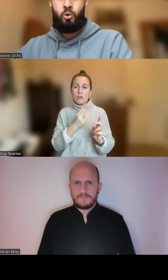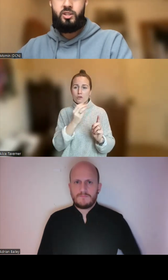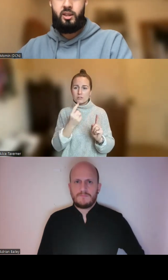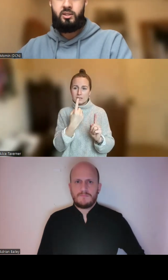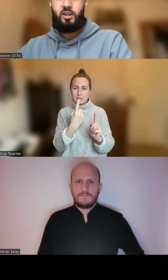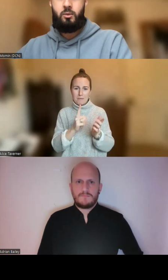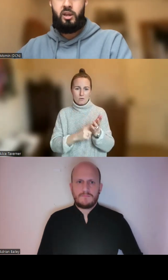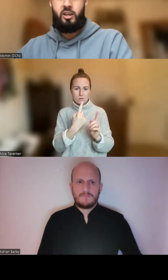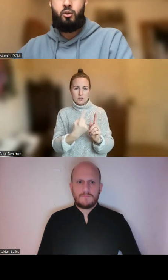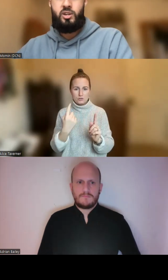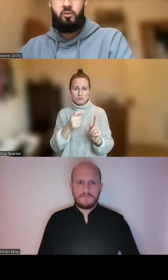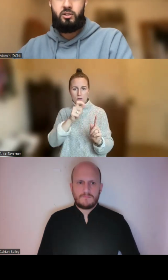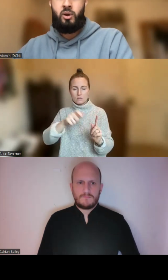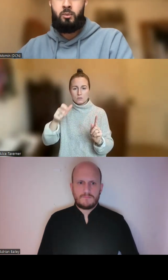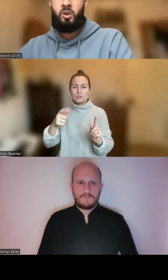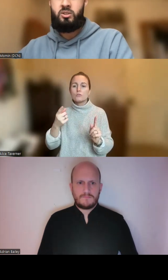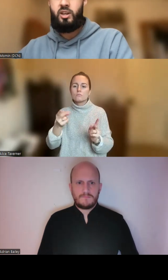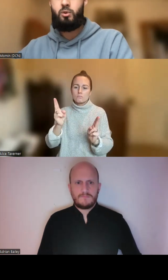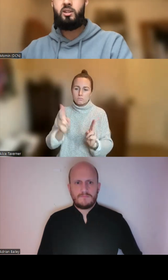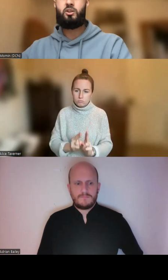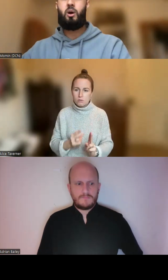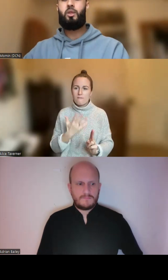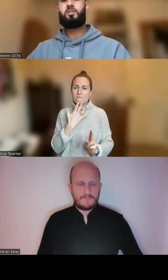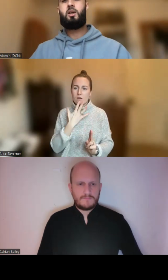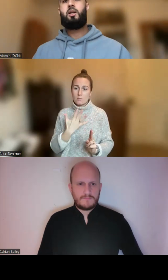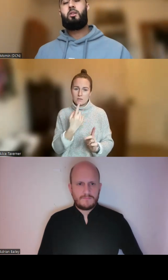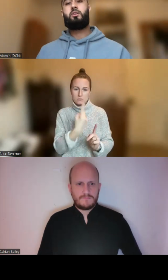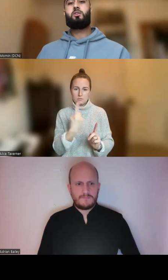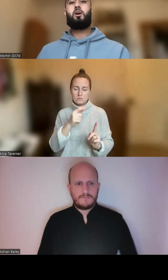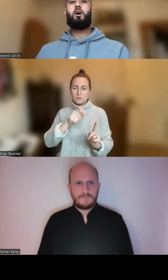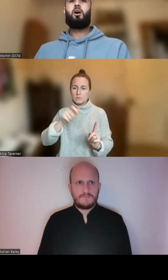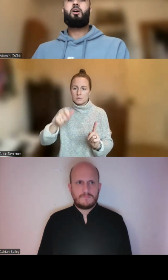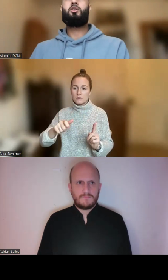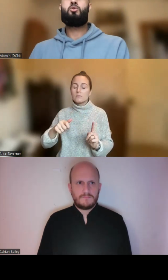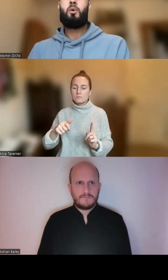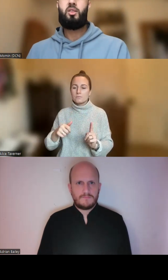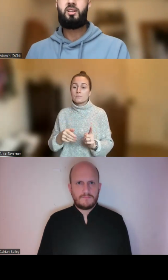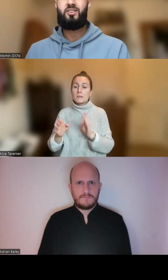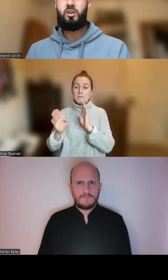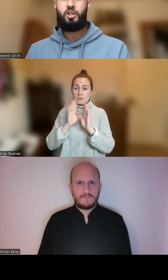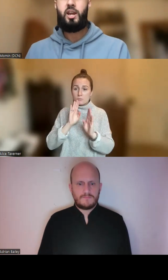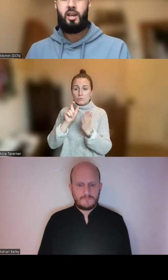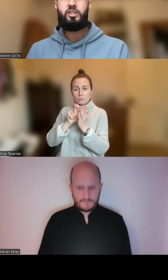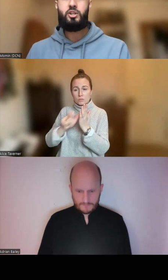Those things can make a huge difference and because Facebook and Instagram there's a huge amount of things that you can change